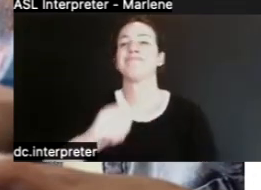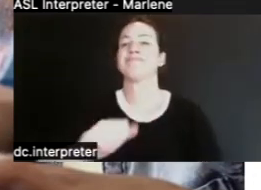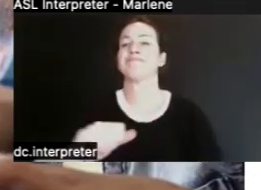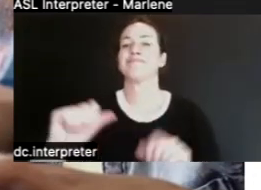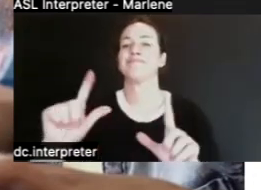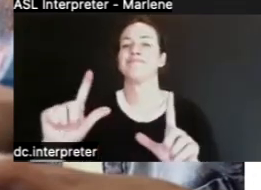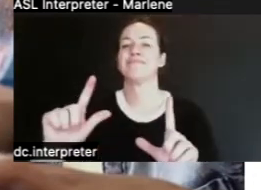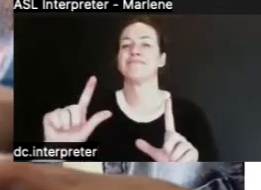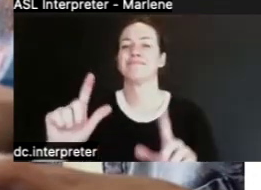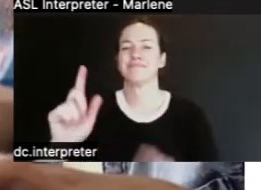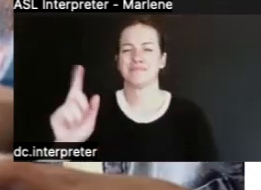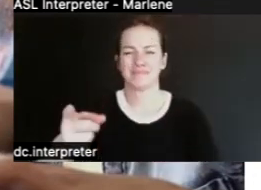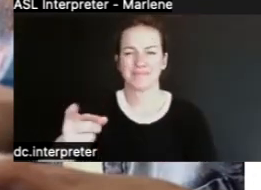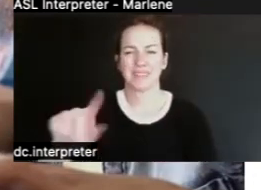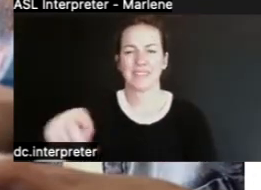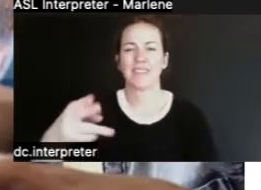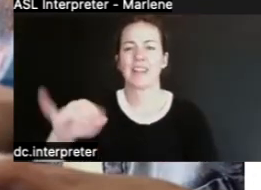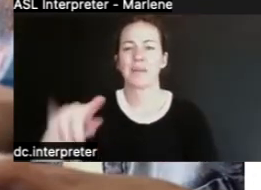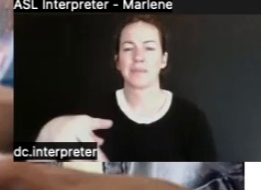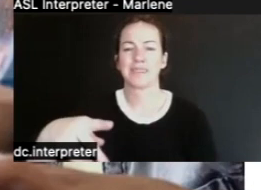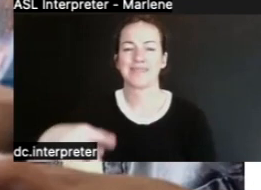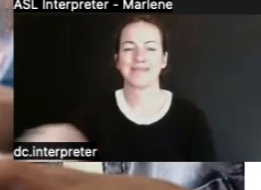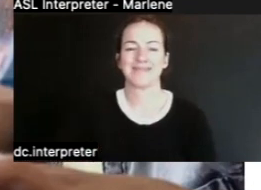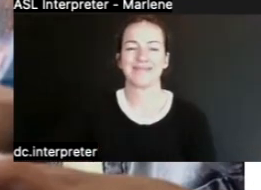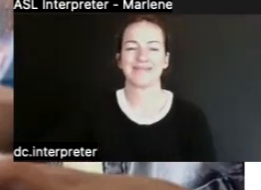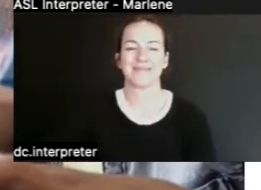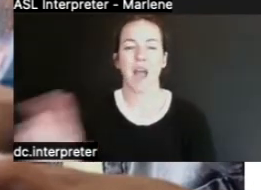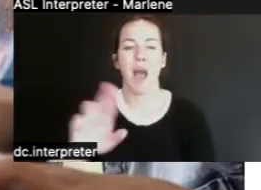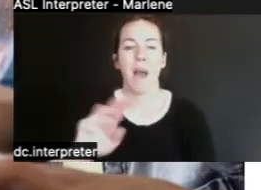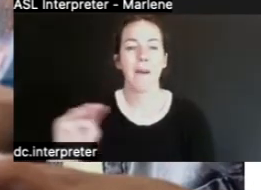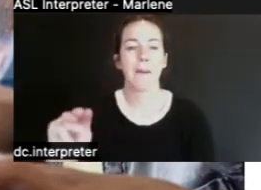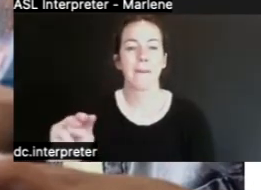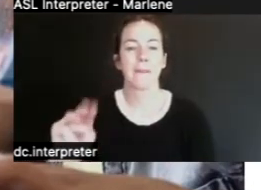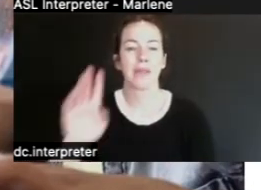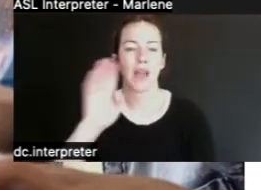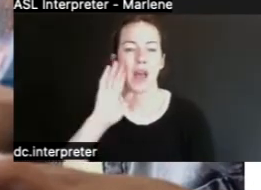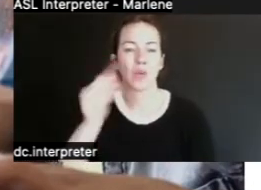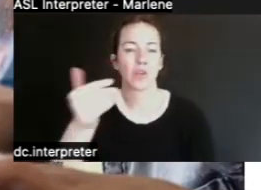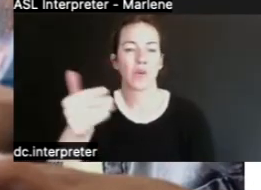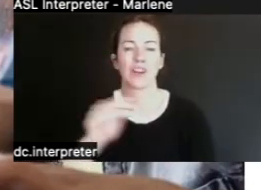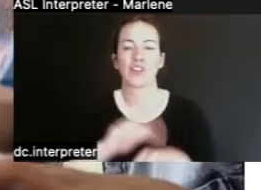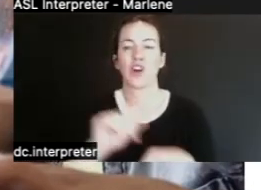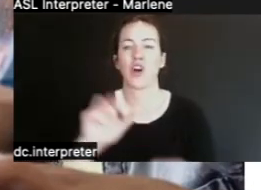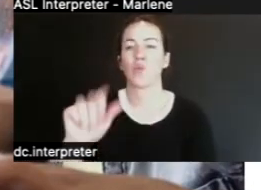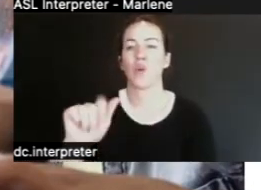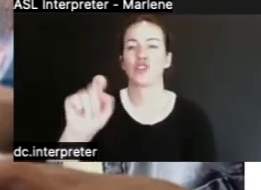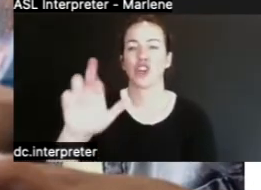is that that's Philip? I'm going to go ahead and call on Walter for right now and Wendy,